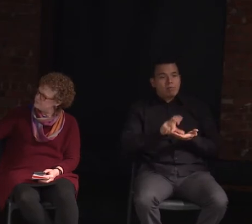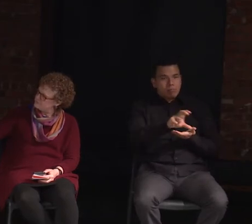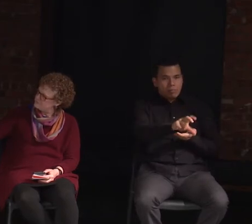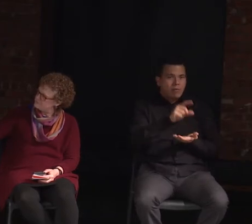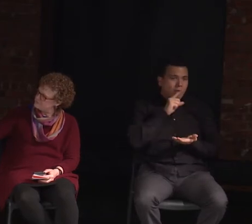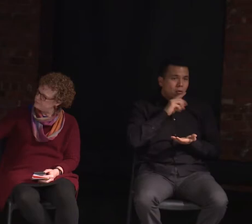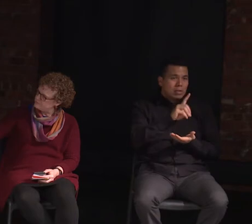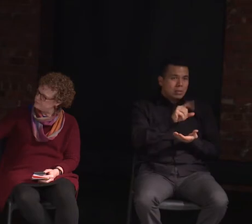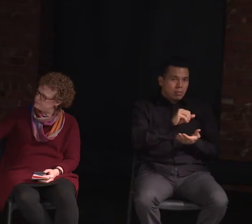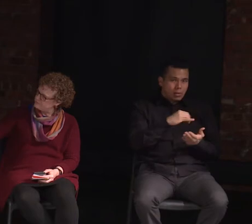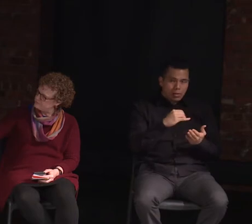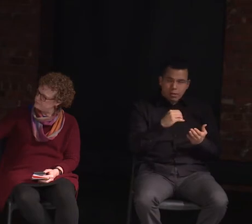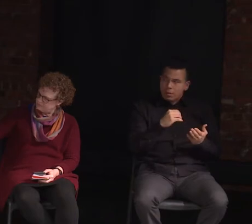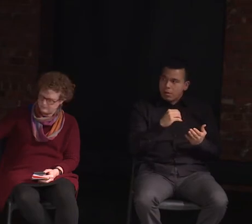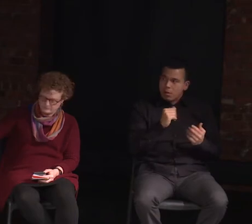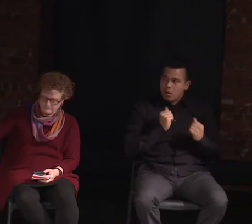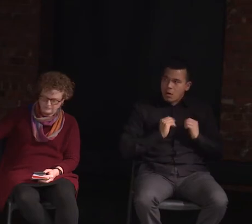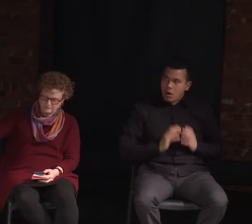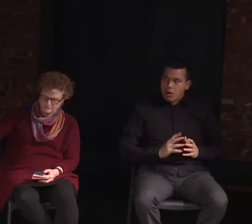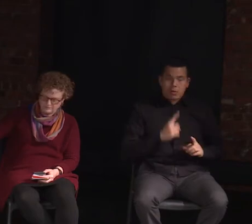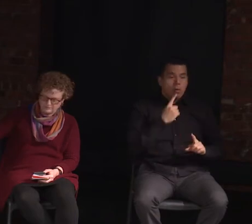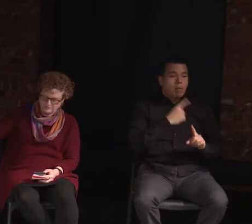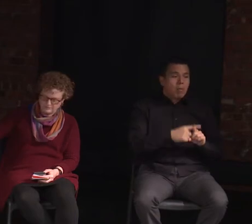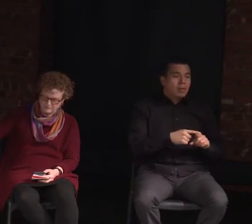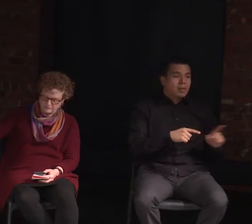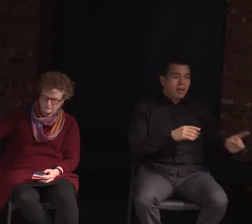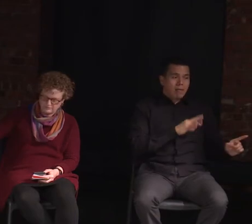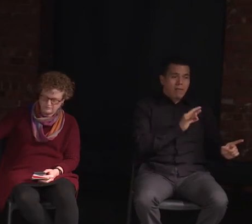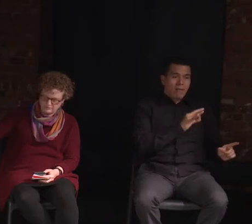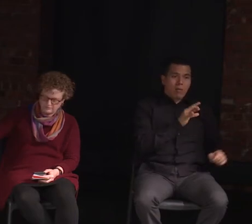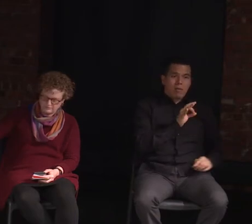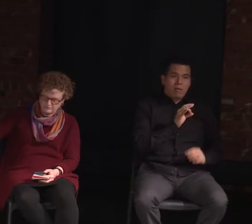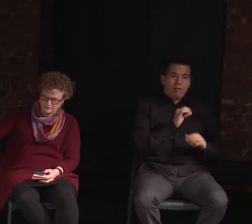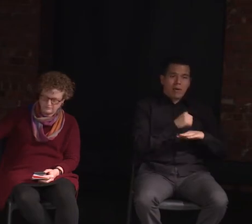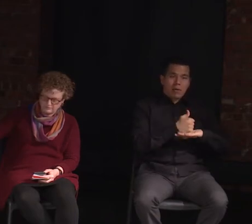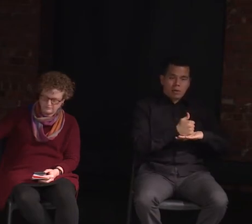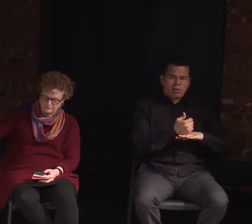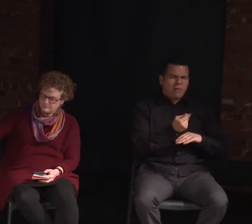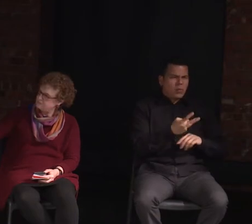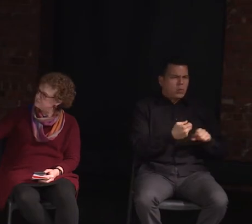We also launched, at the Ford Foundation several years back, what was originally called a diversity